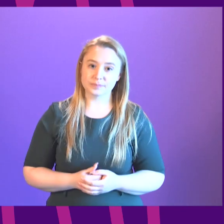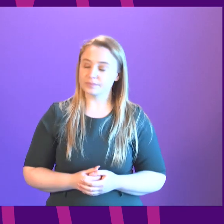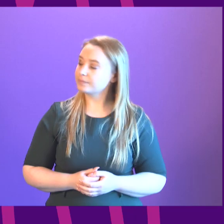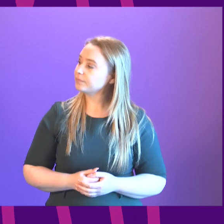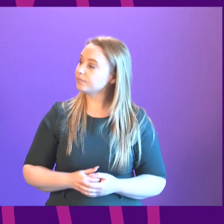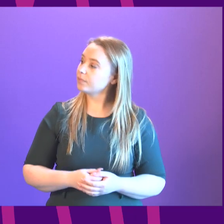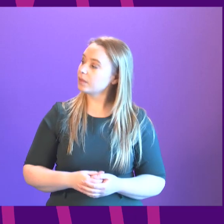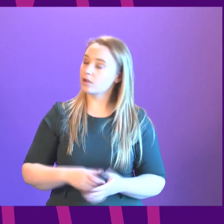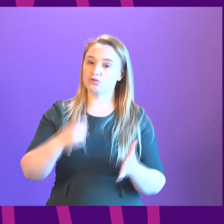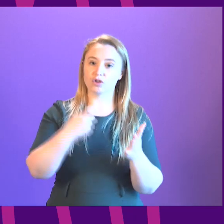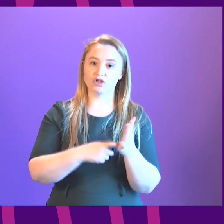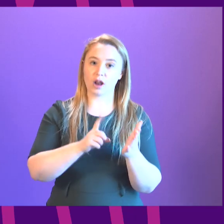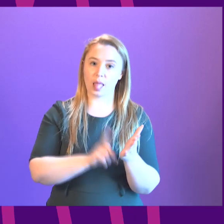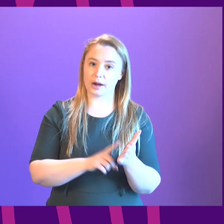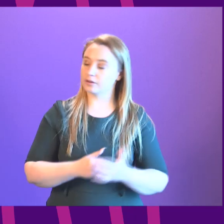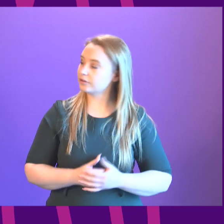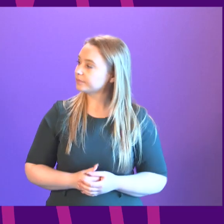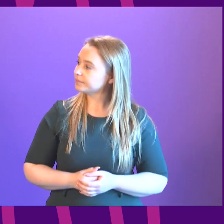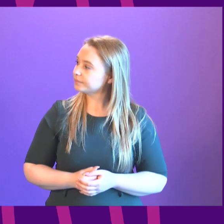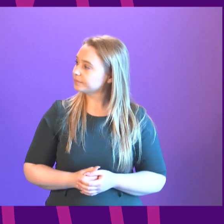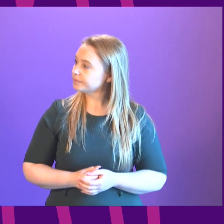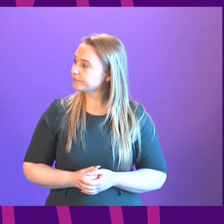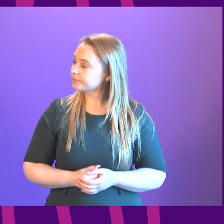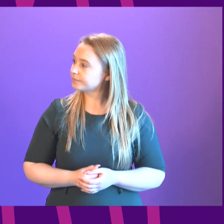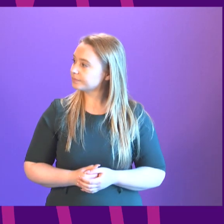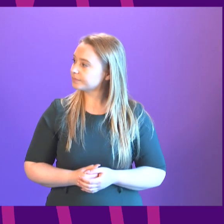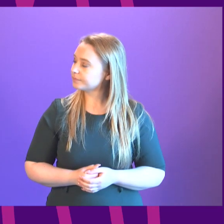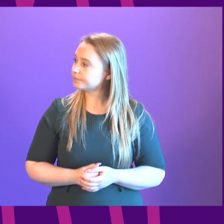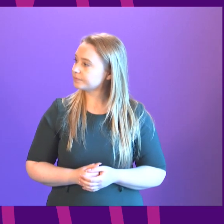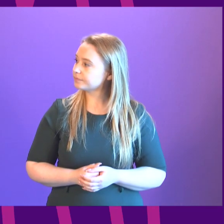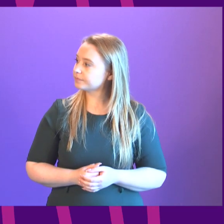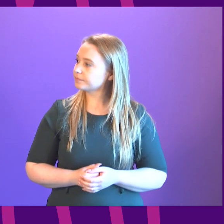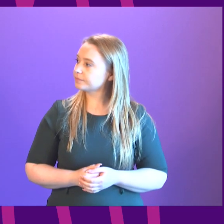Richard Leonard (Central Scotland) (Lab): It is clear that the Government’s strategic